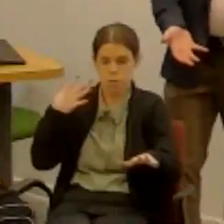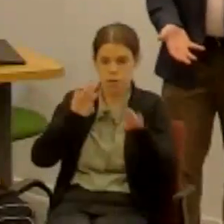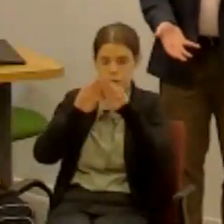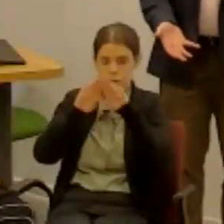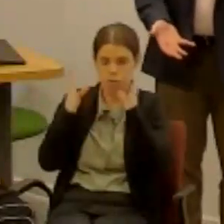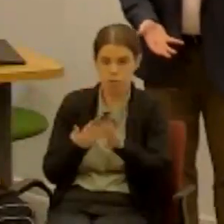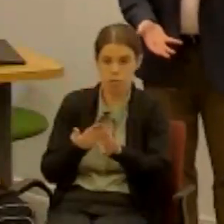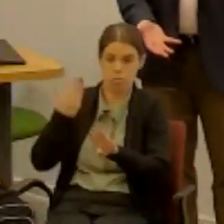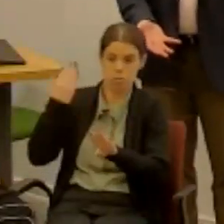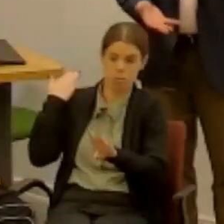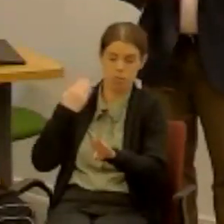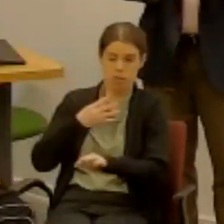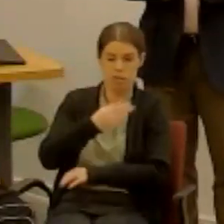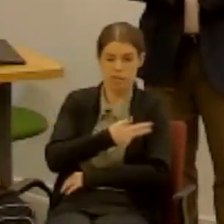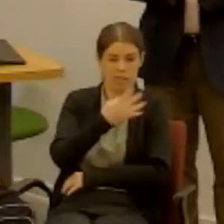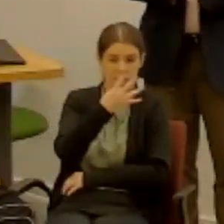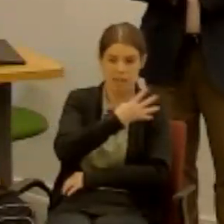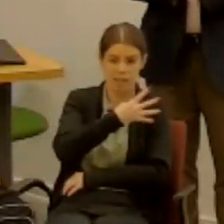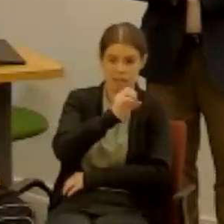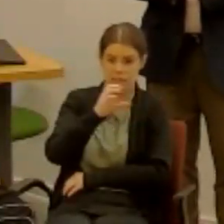Go back to the early 19 hundreds told us for this search.